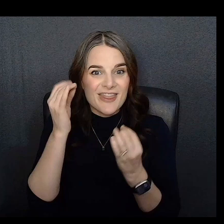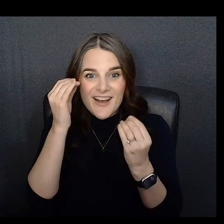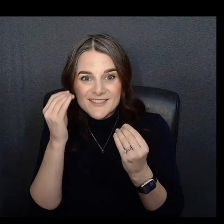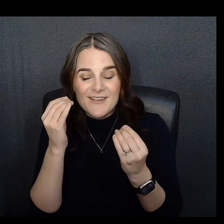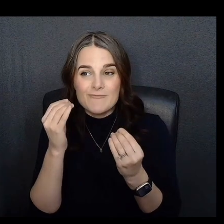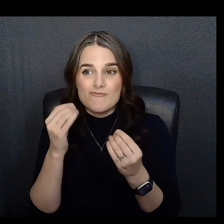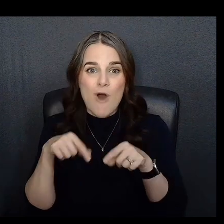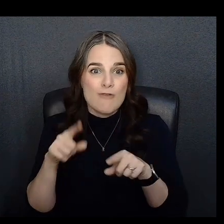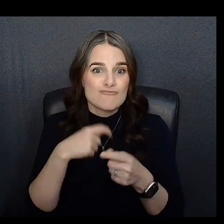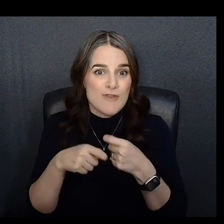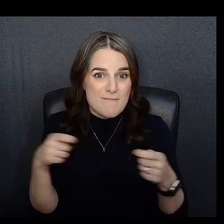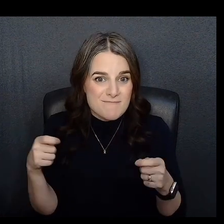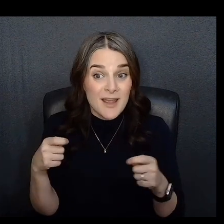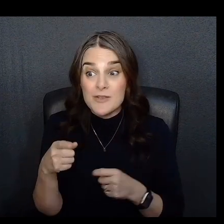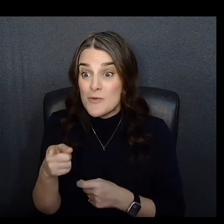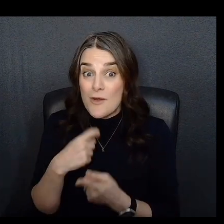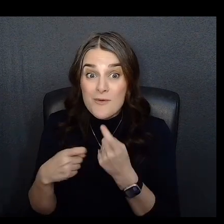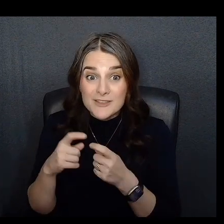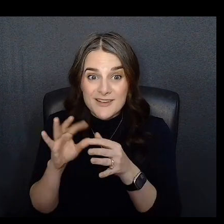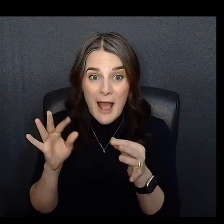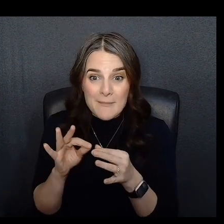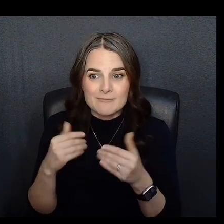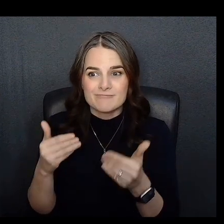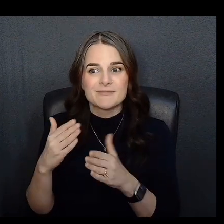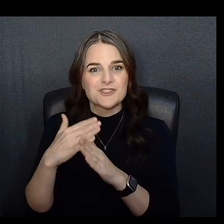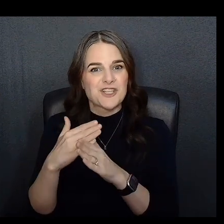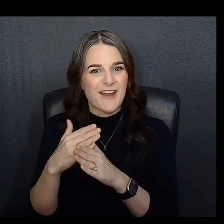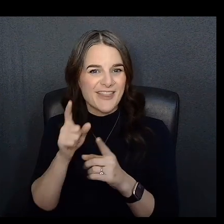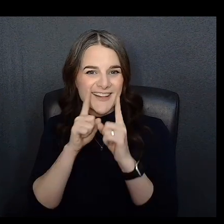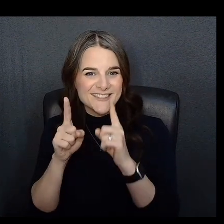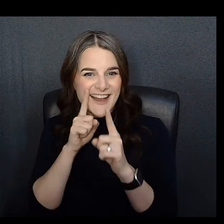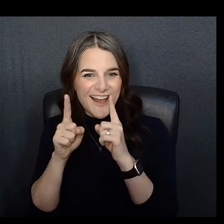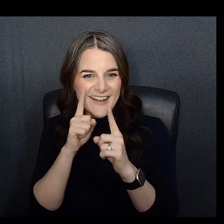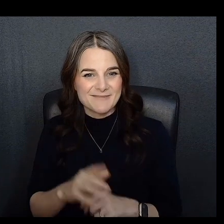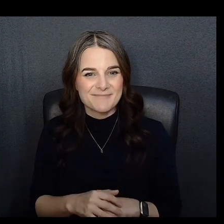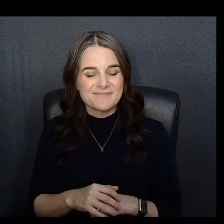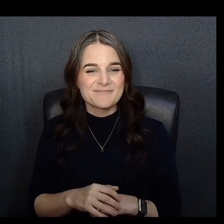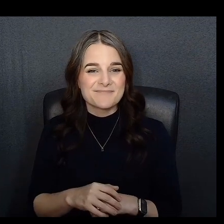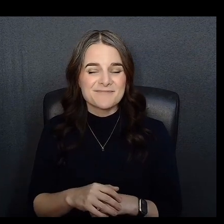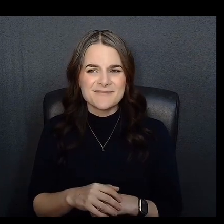please do feel free to share those in the chat, but these are just some things to take with you today.